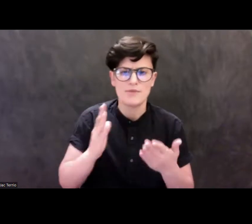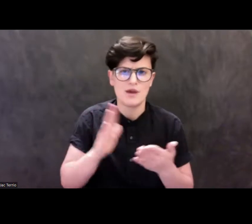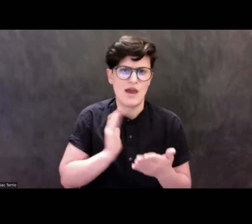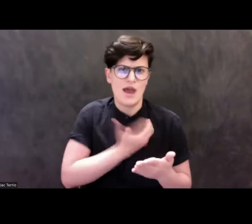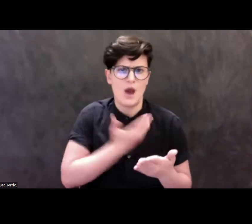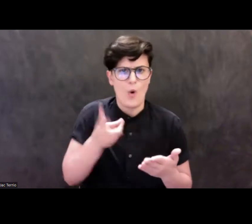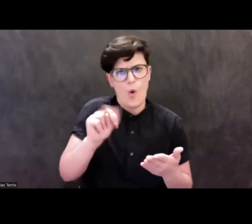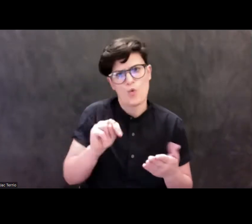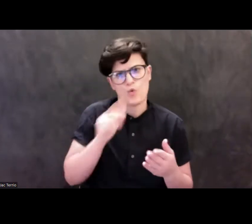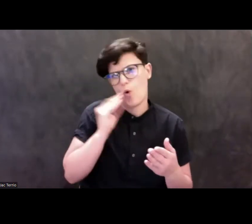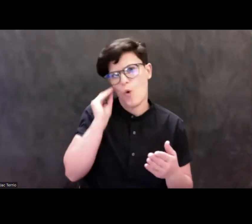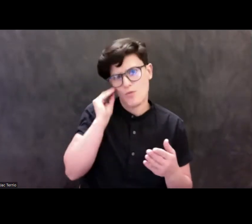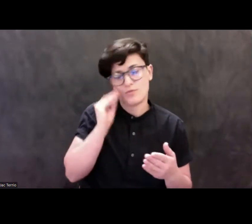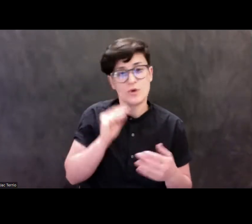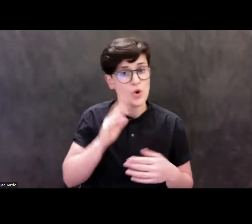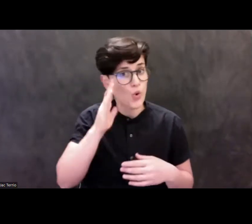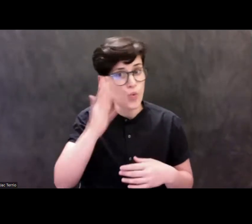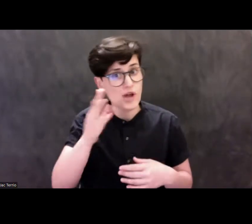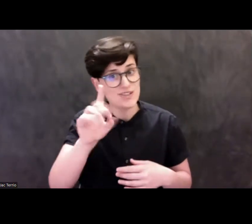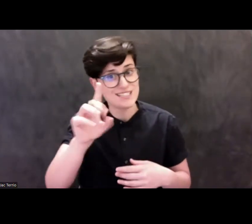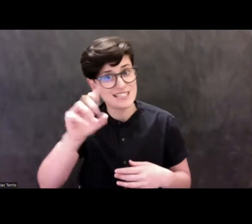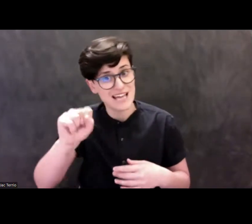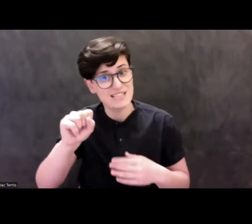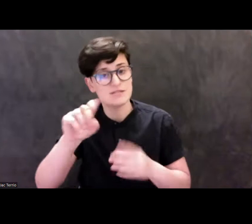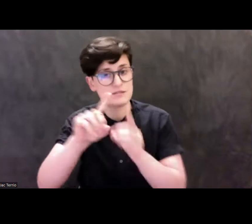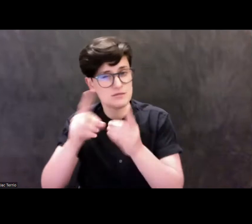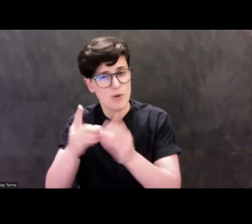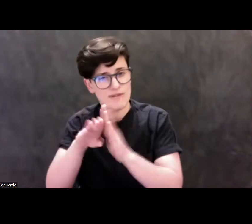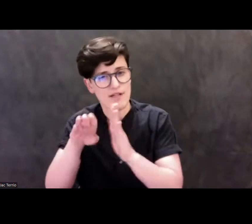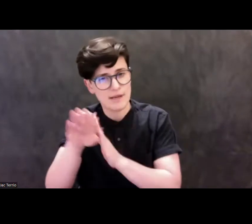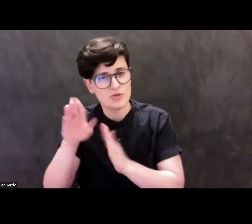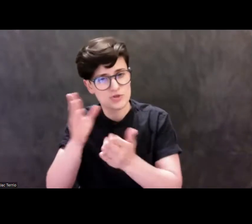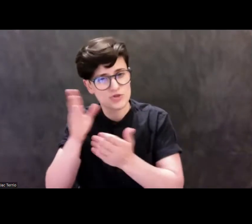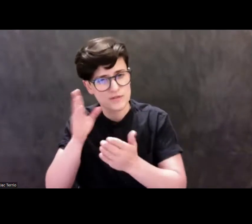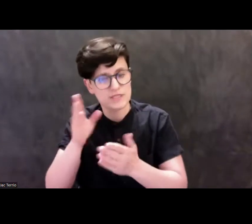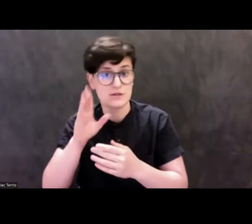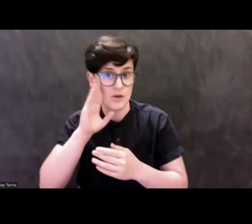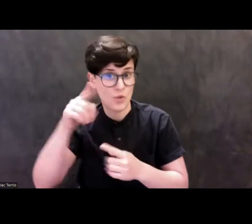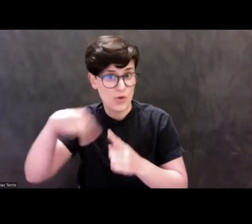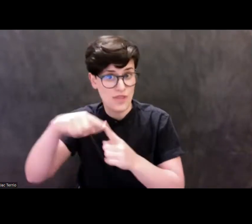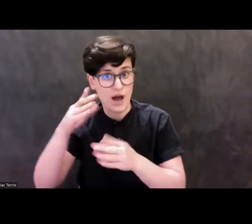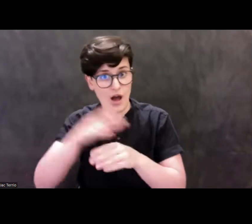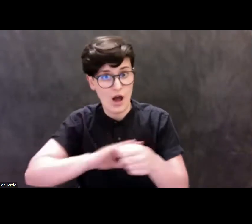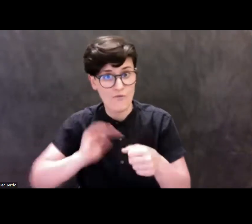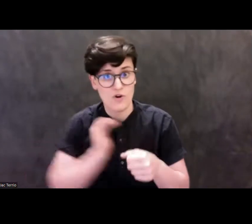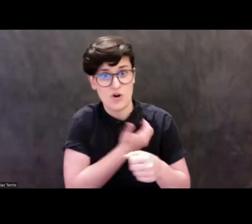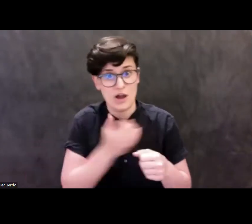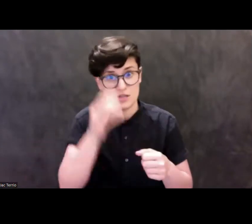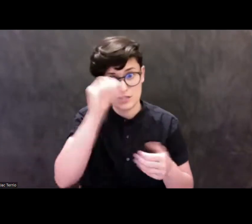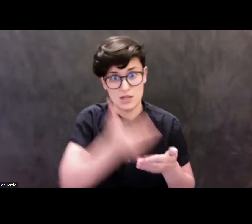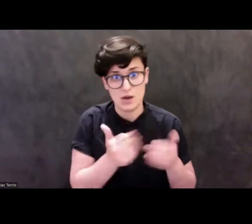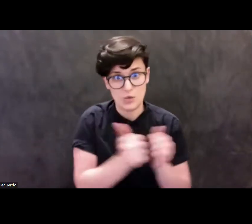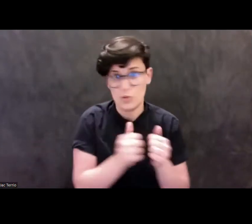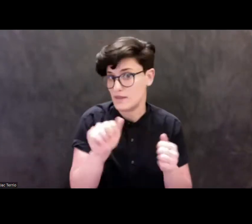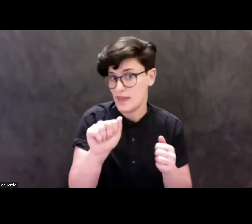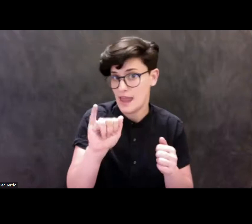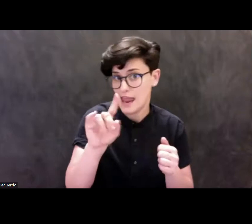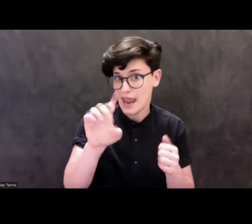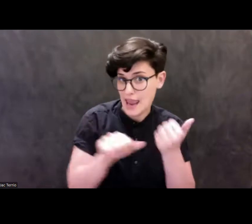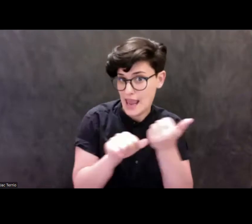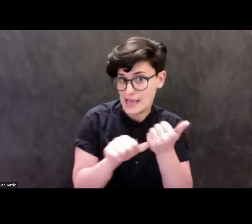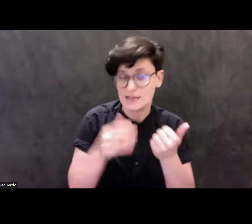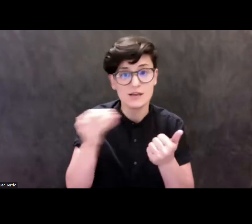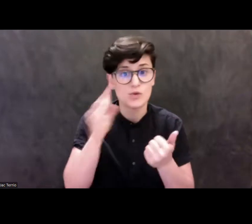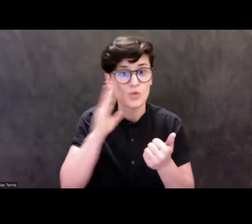Will DDS cover our son with an aide and will DDS pay for what it is paying to the group